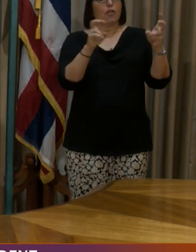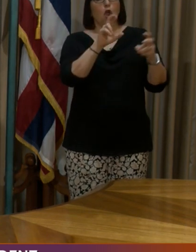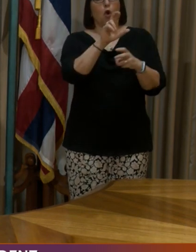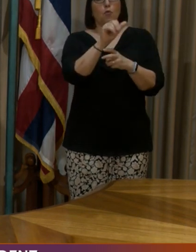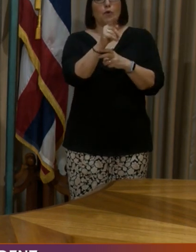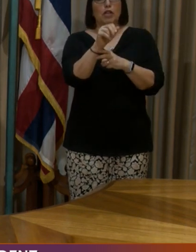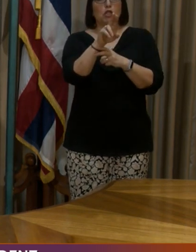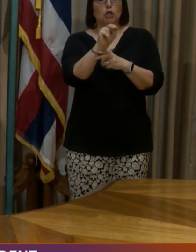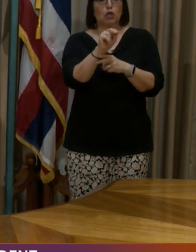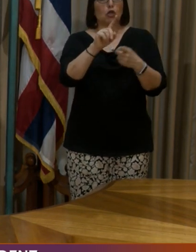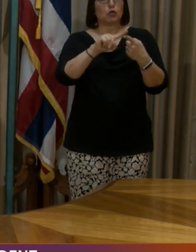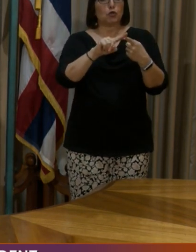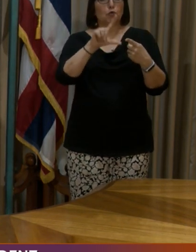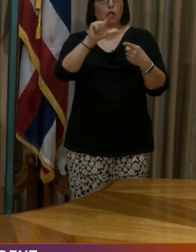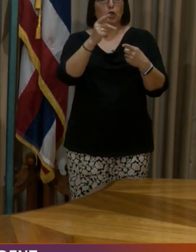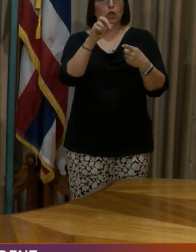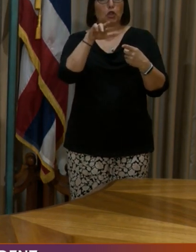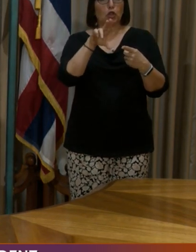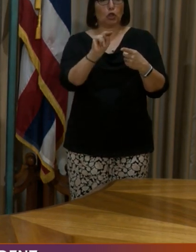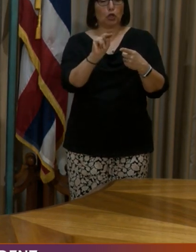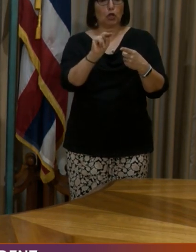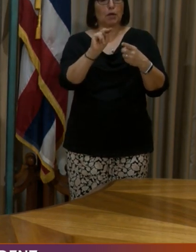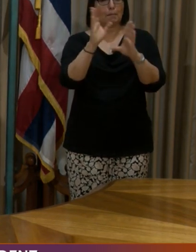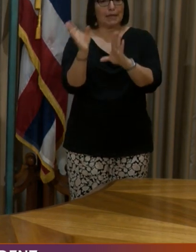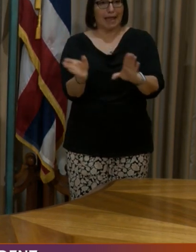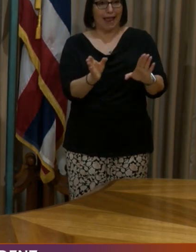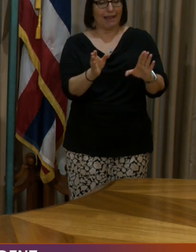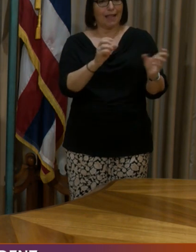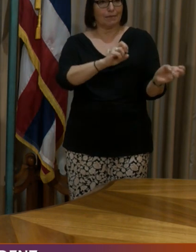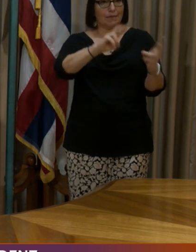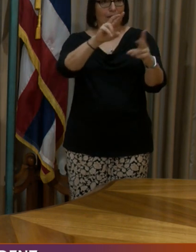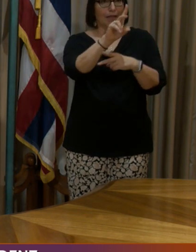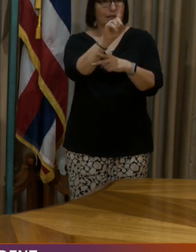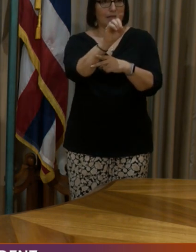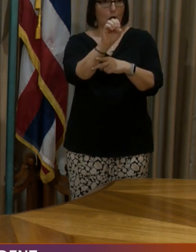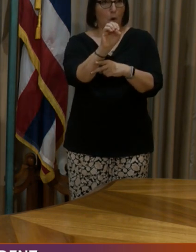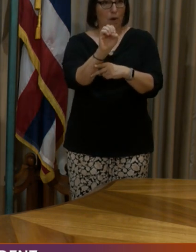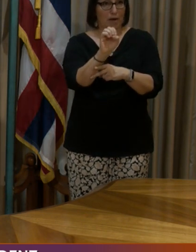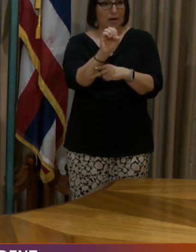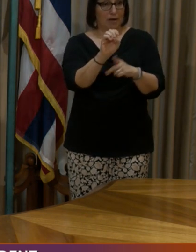TO WE WILL CONTINUE THE OPTION THAT IS IN OUR RETURN TO LEARN